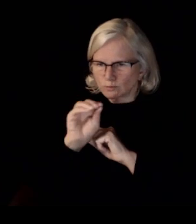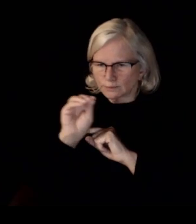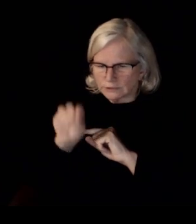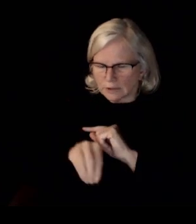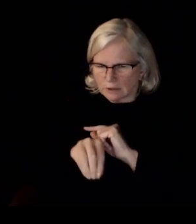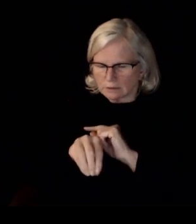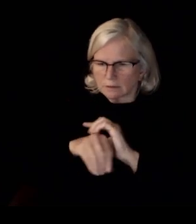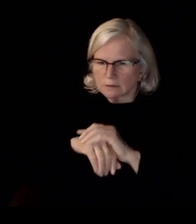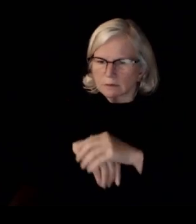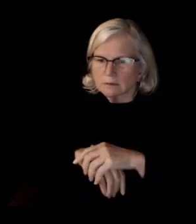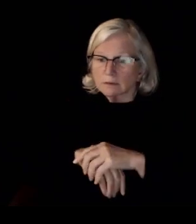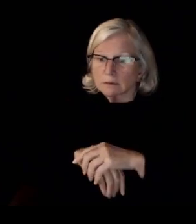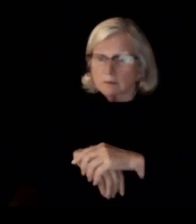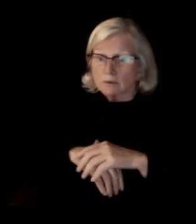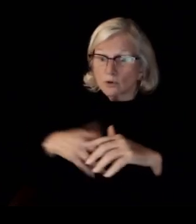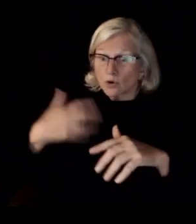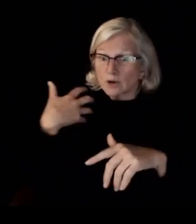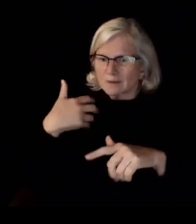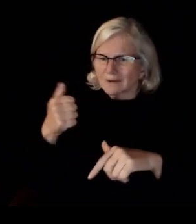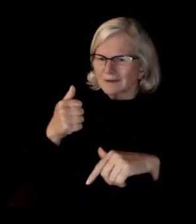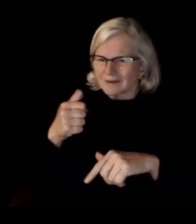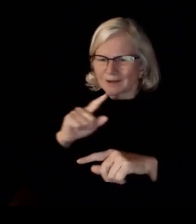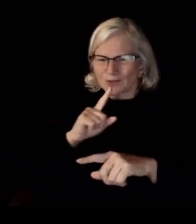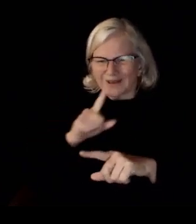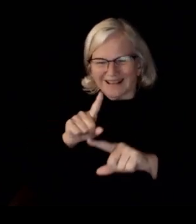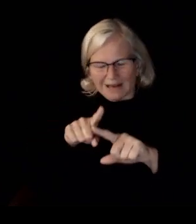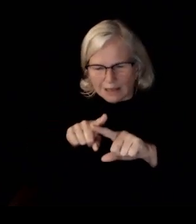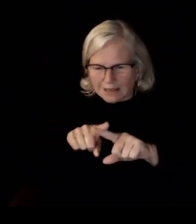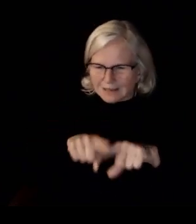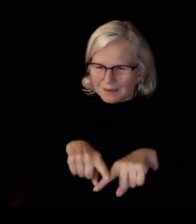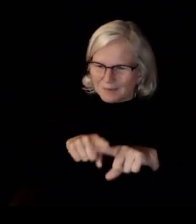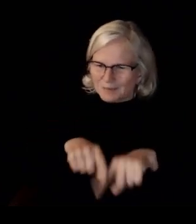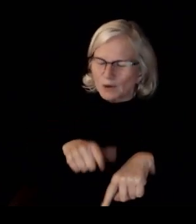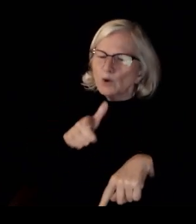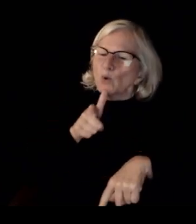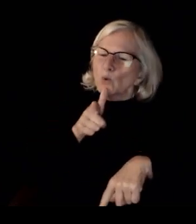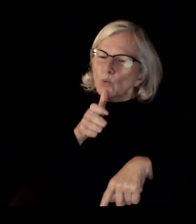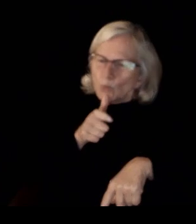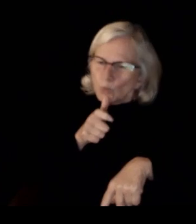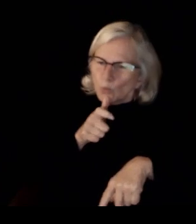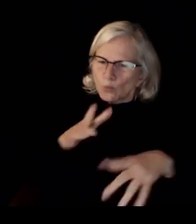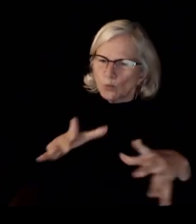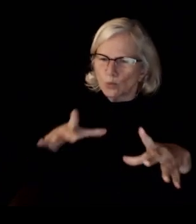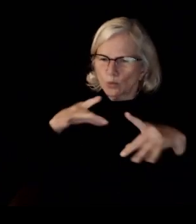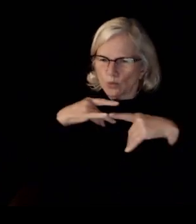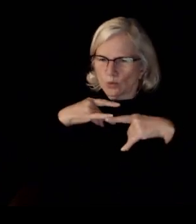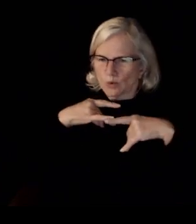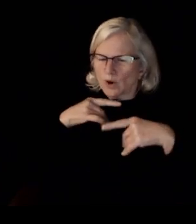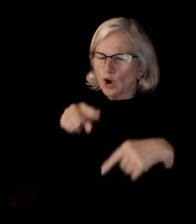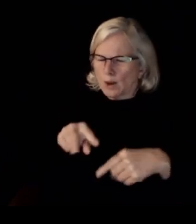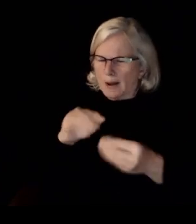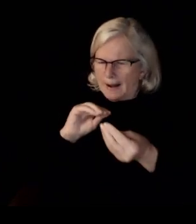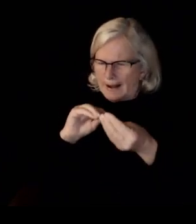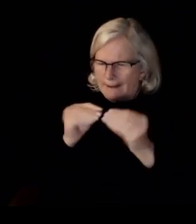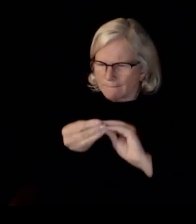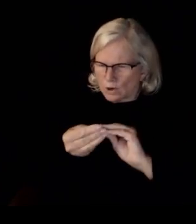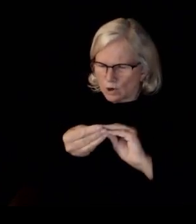widely so we basically look at this with the exception of the under five group which is